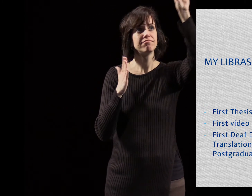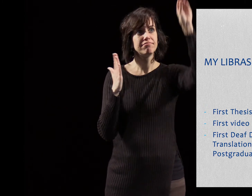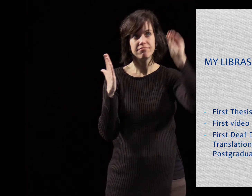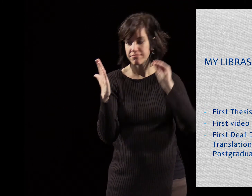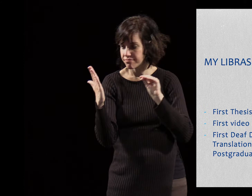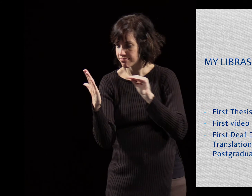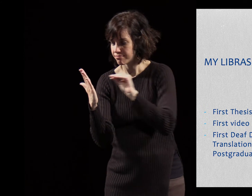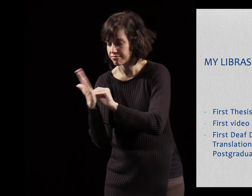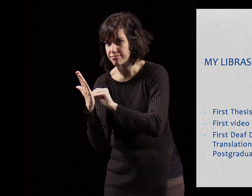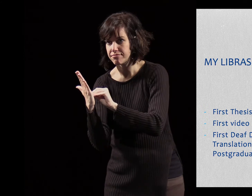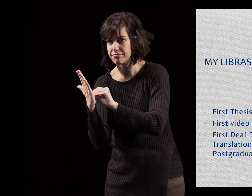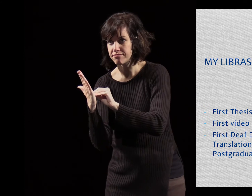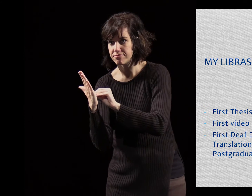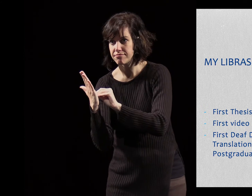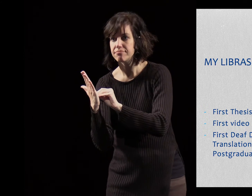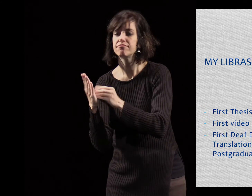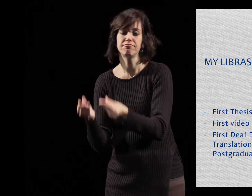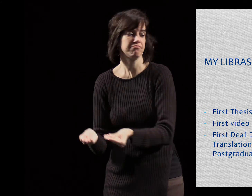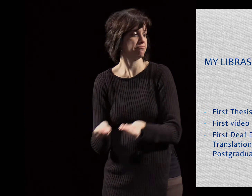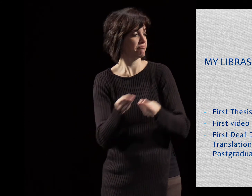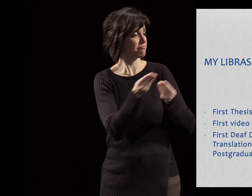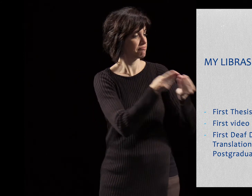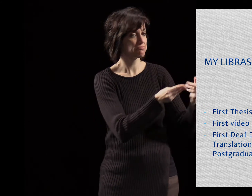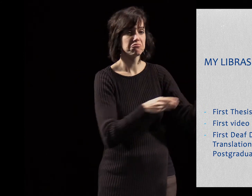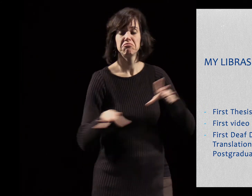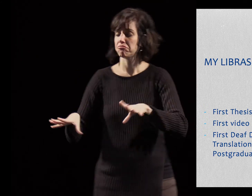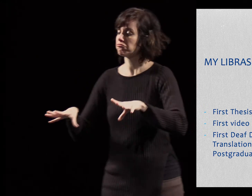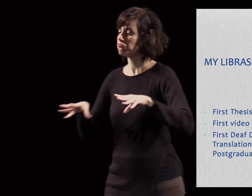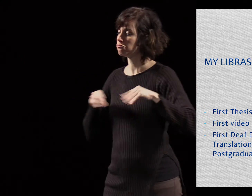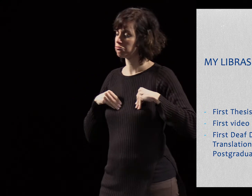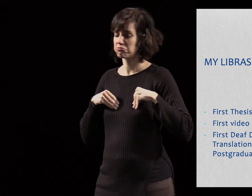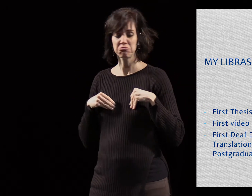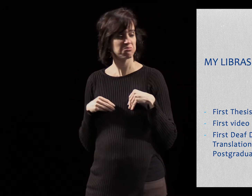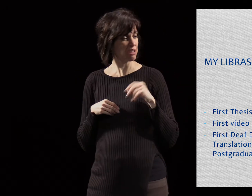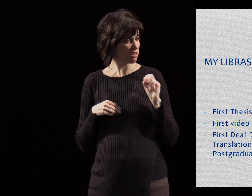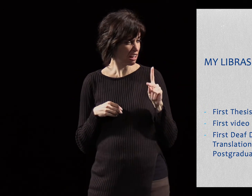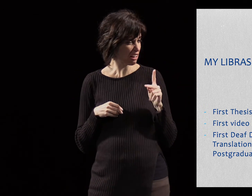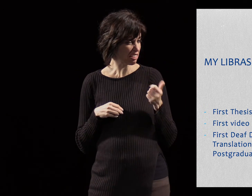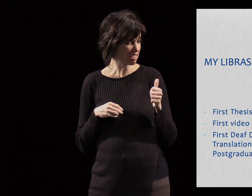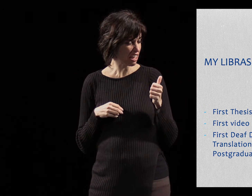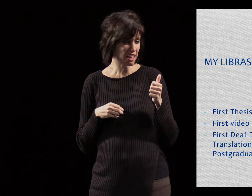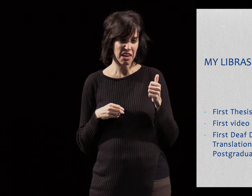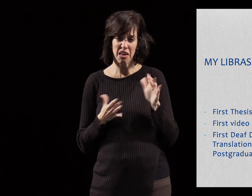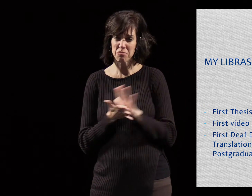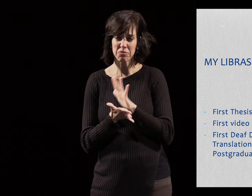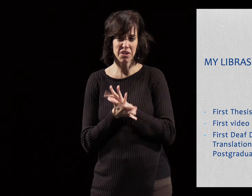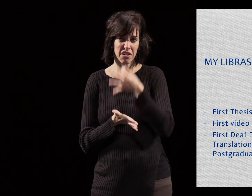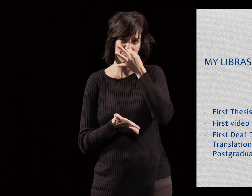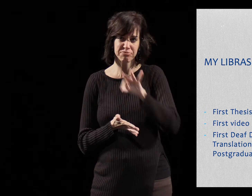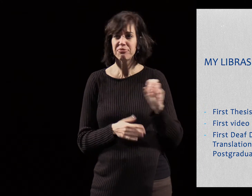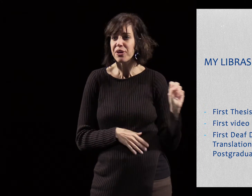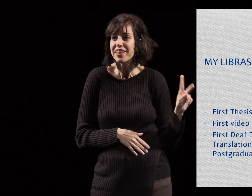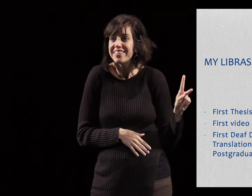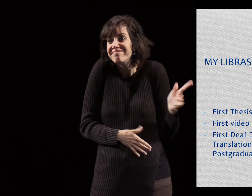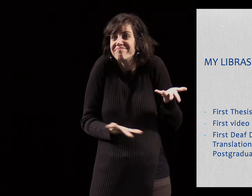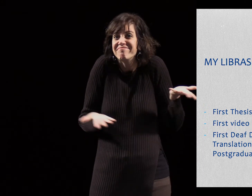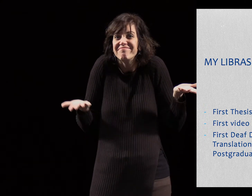And then I put the name from my video and all that information down on the annex and the college accepted it, which was odd.